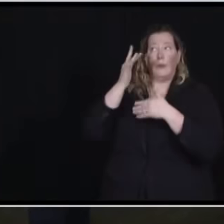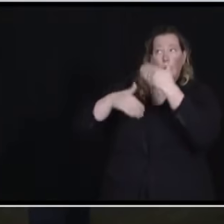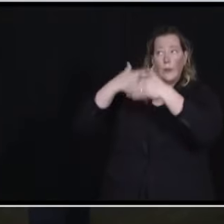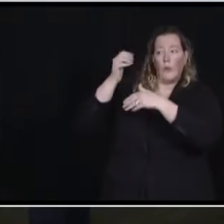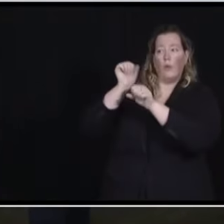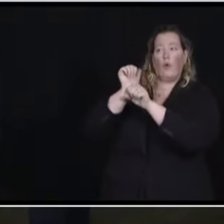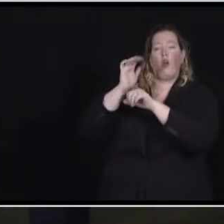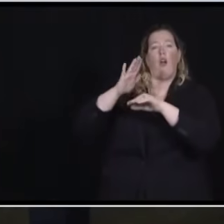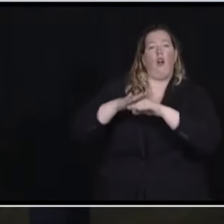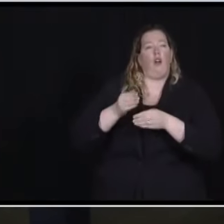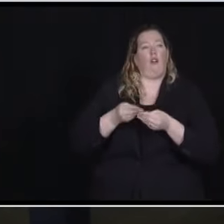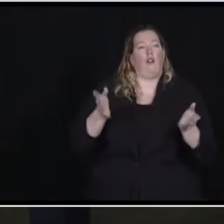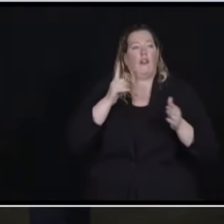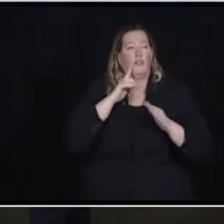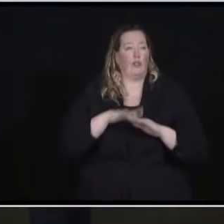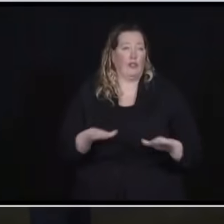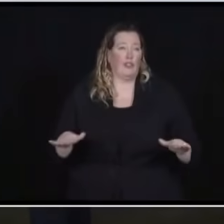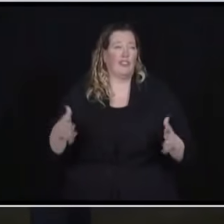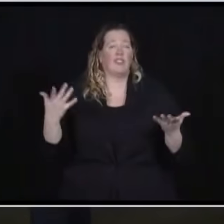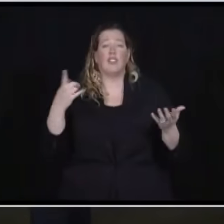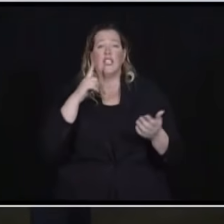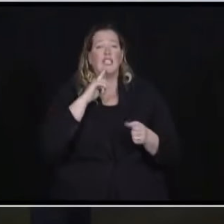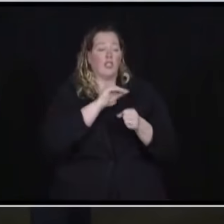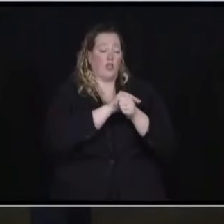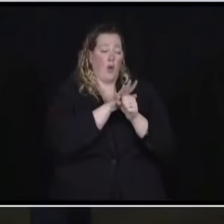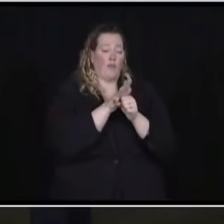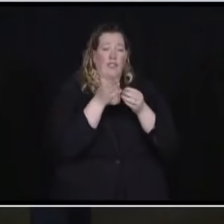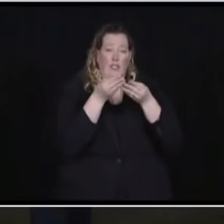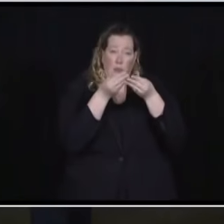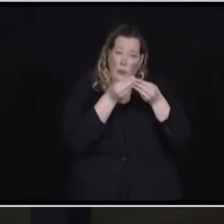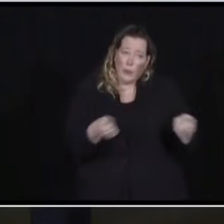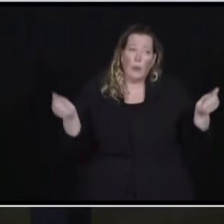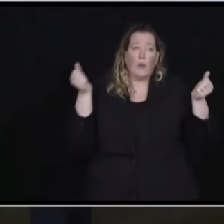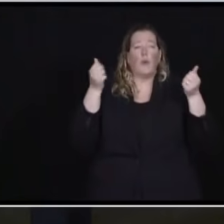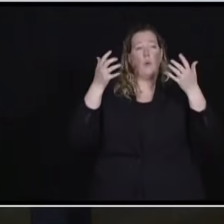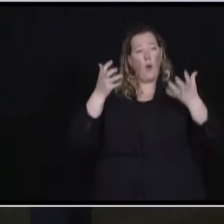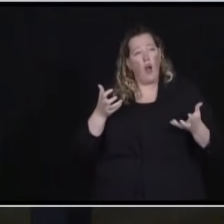will be some that can be used to vaccinate children because if we want